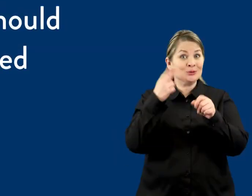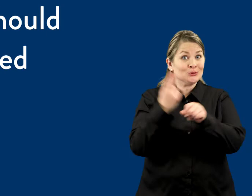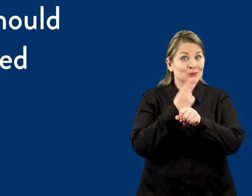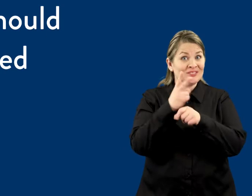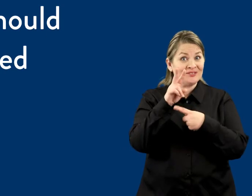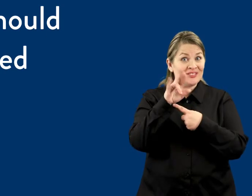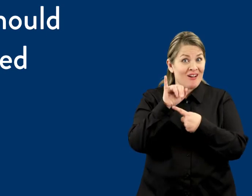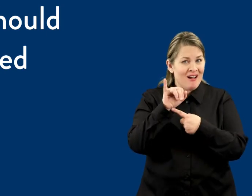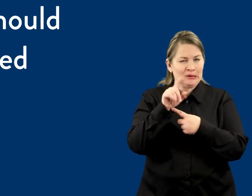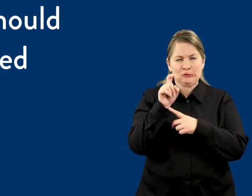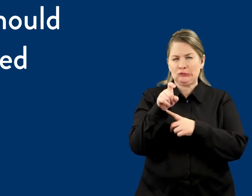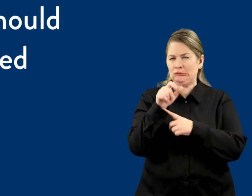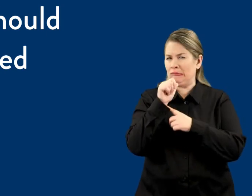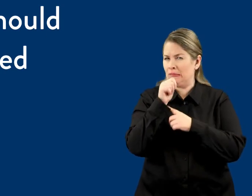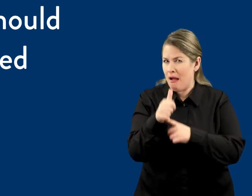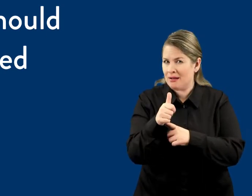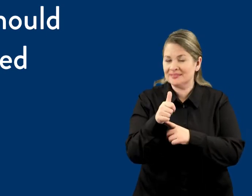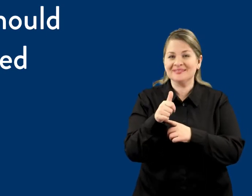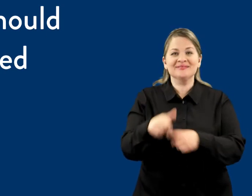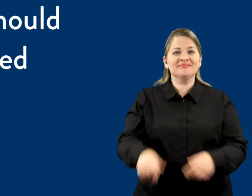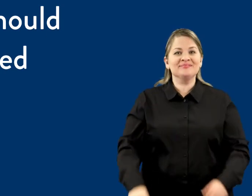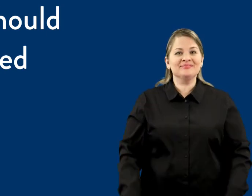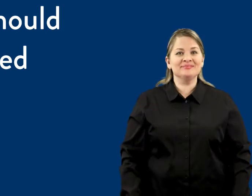When VRI should not be used.